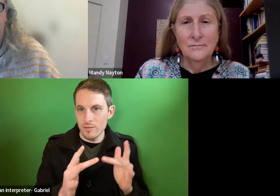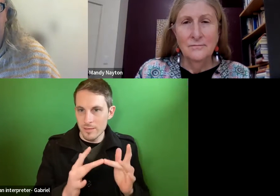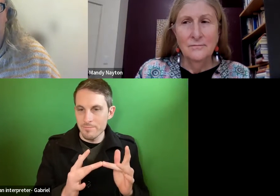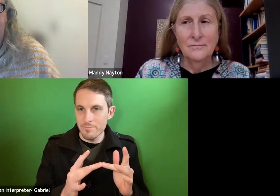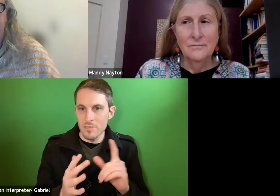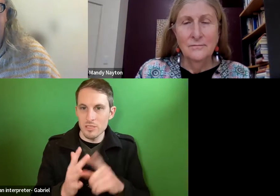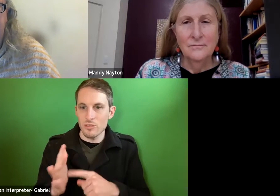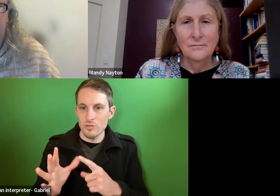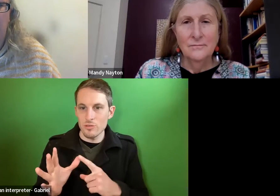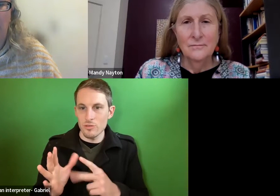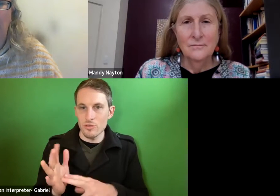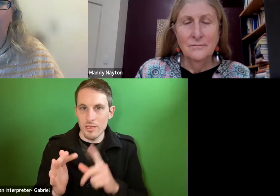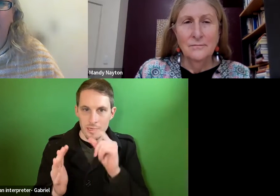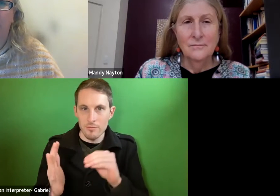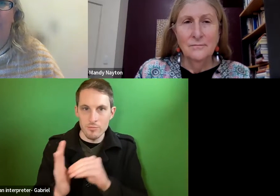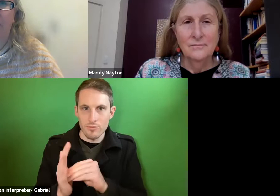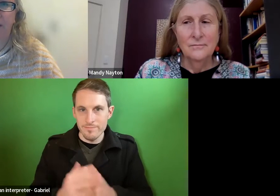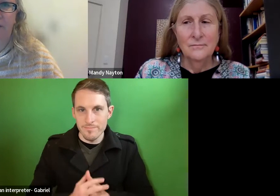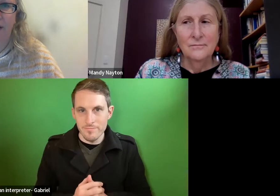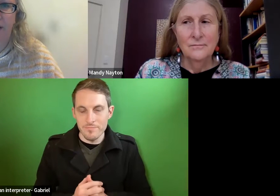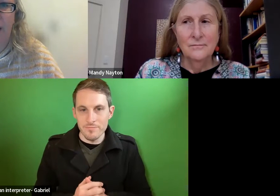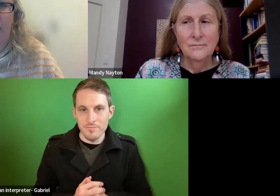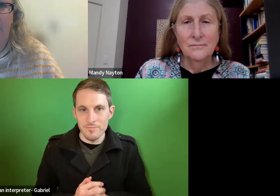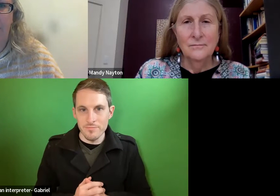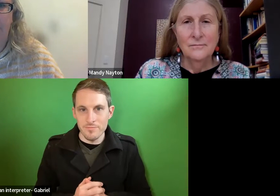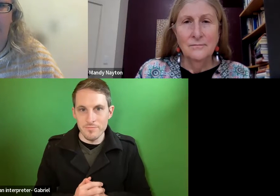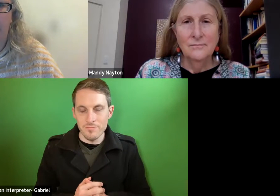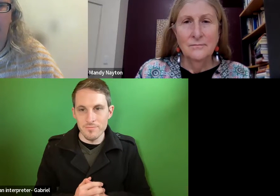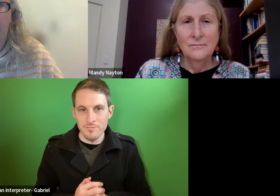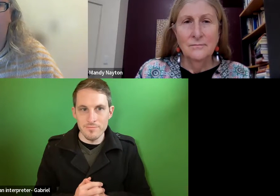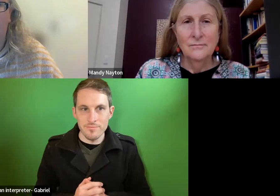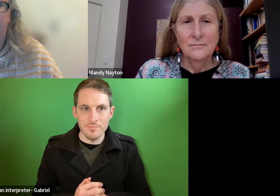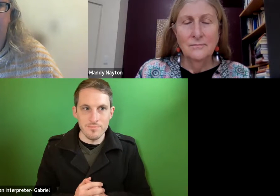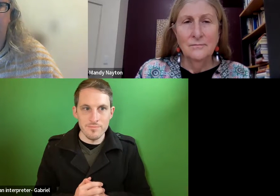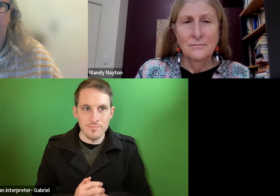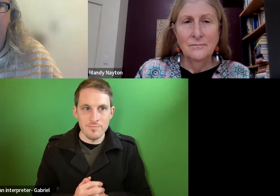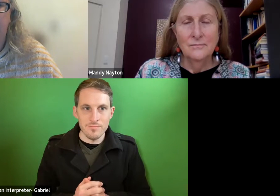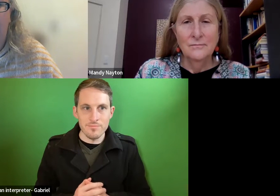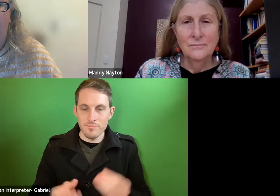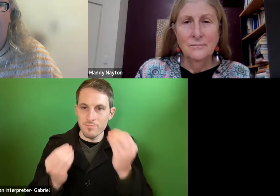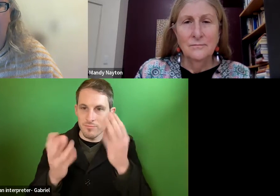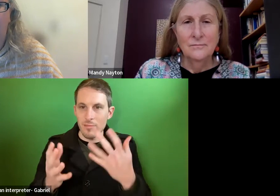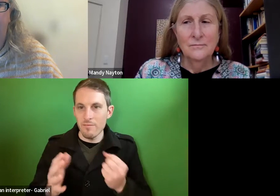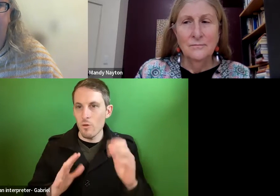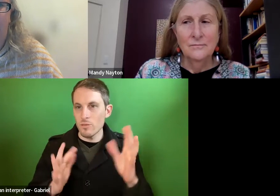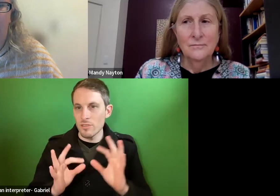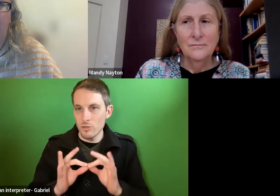for you to access. We're also having this event Auslan interpreted and we will be spotlighting